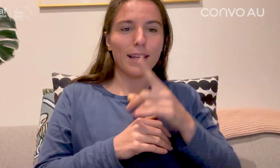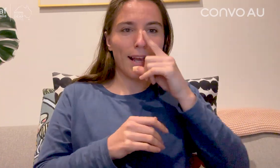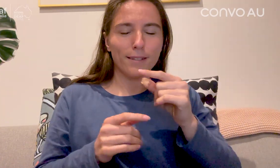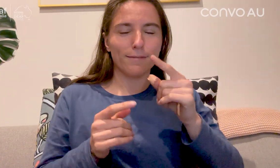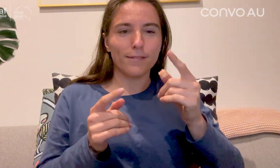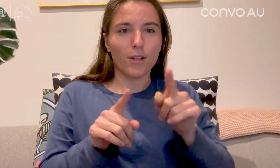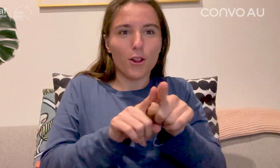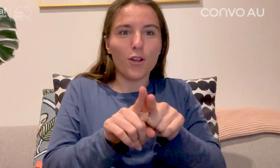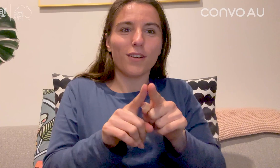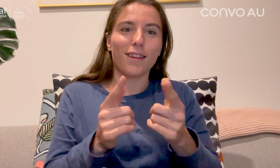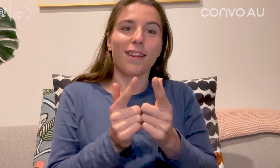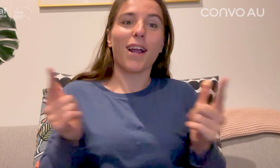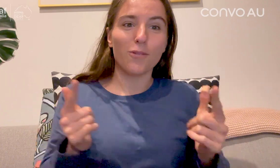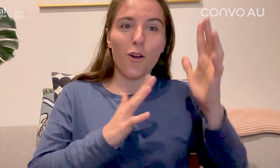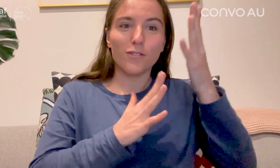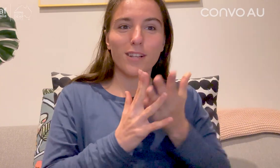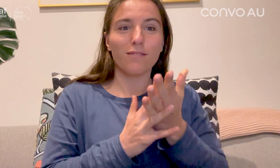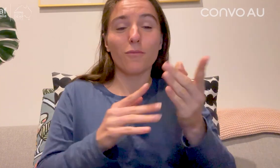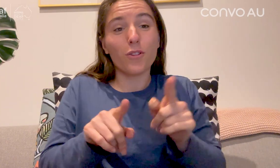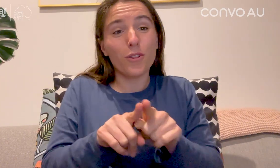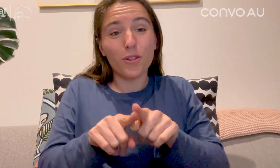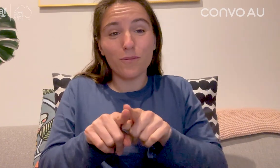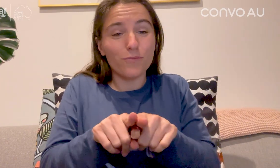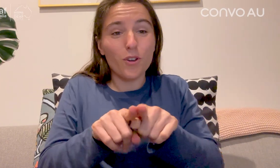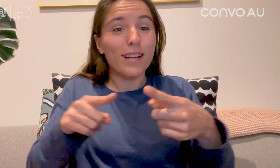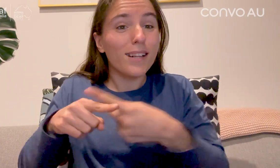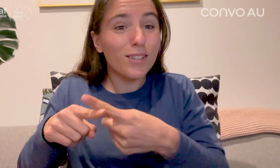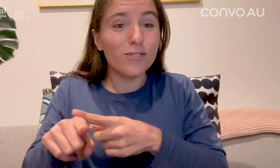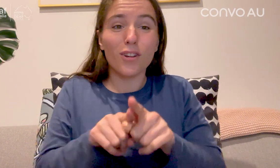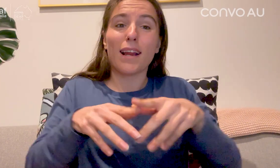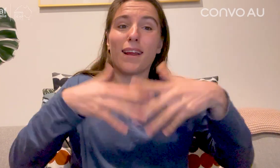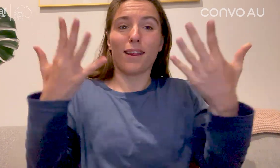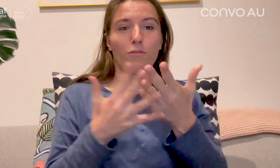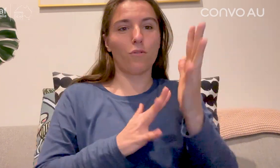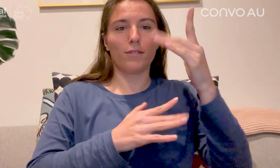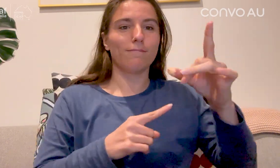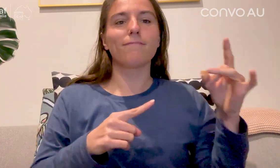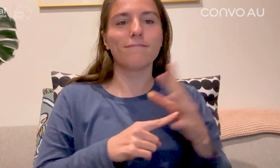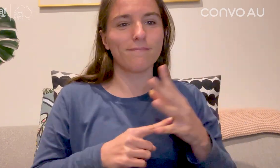we can learn English or anything else through Auslan.